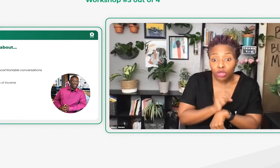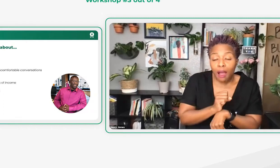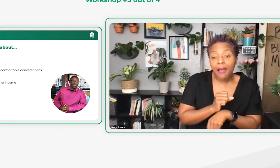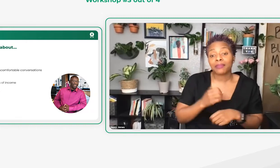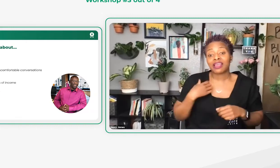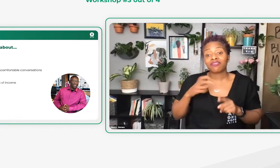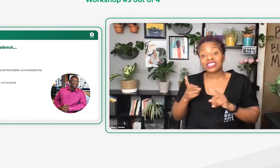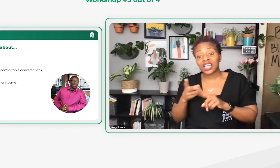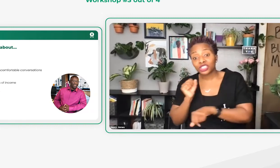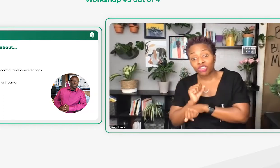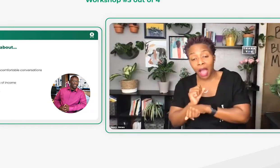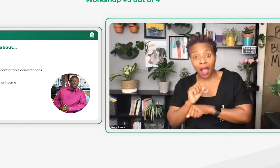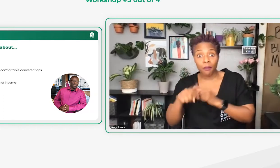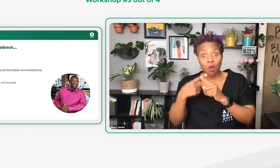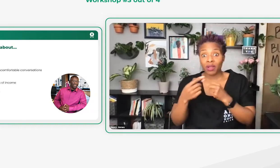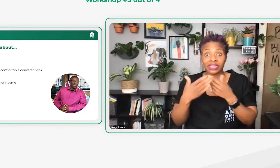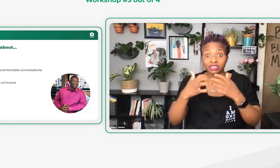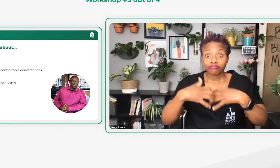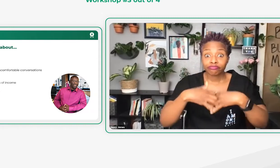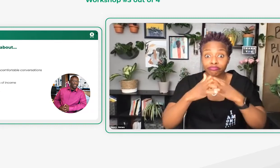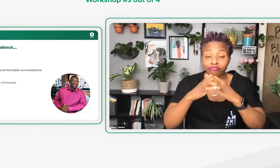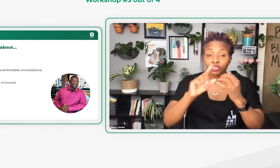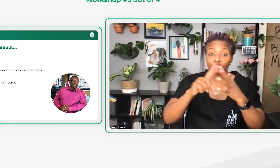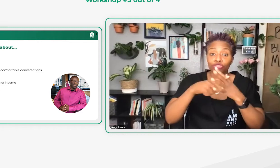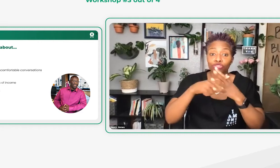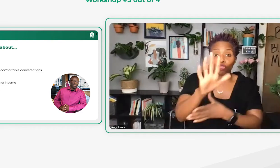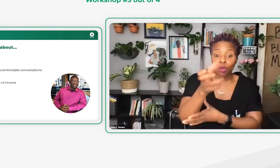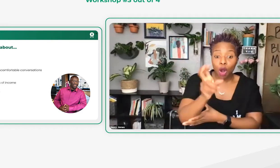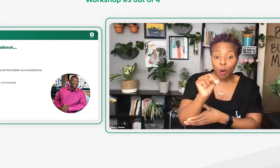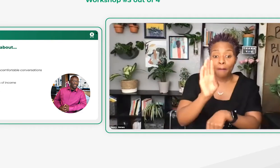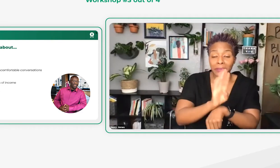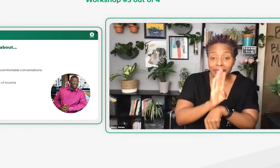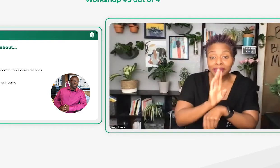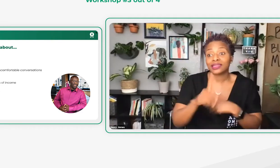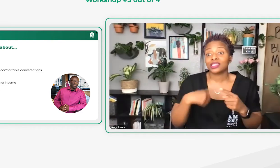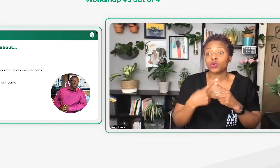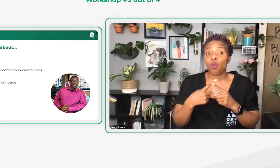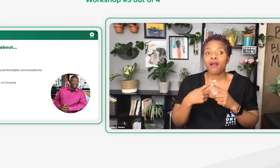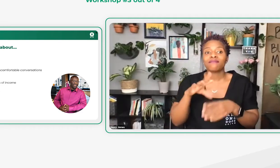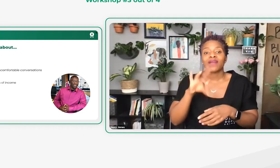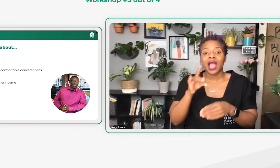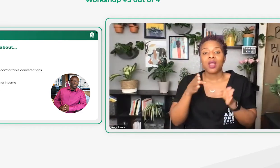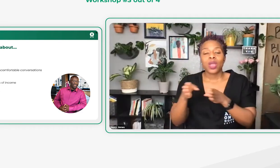Perhaps people have multiple jobs or they are entrepreneurs and starting their own business.